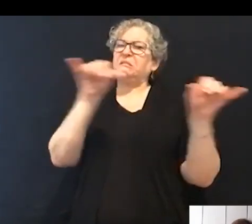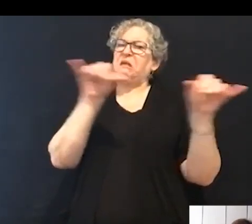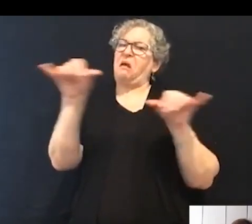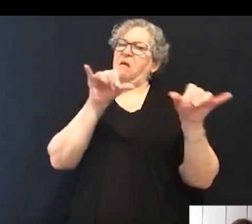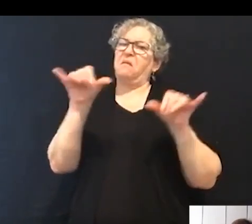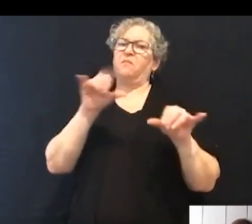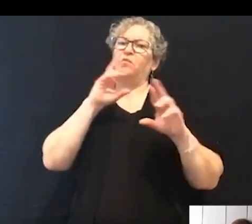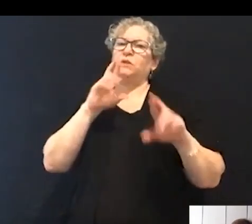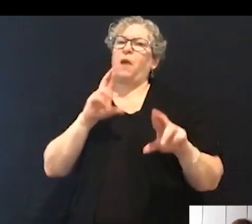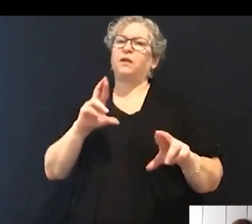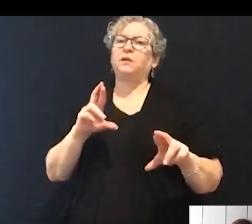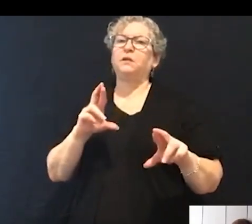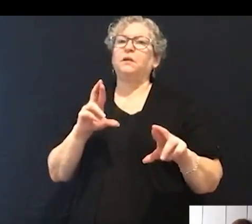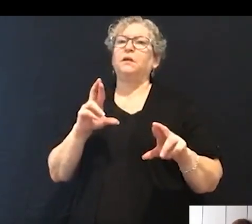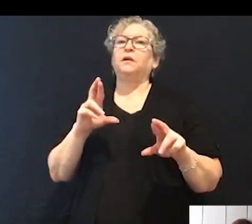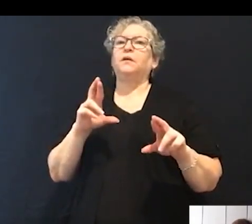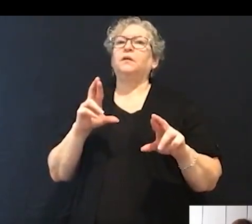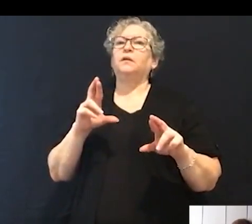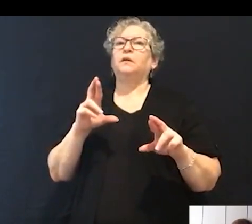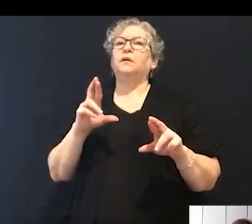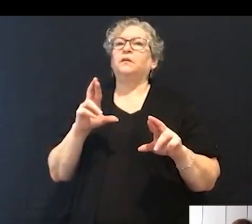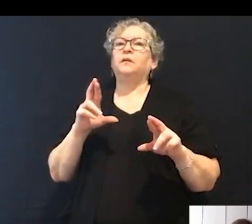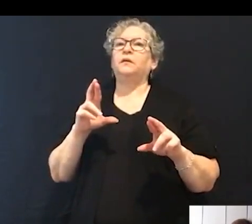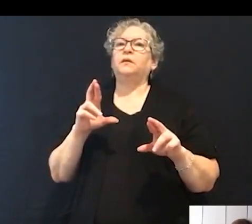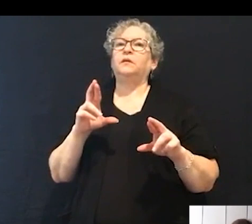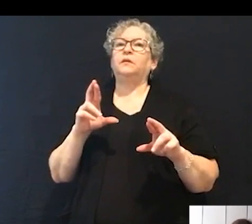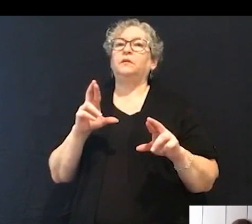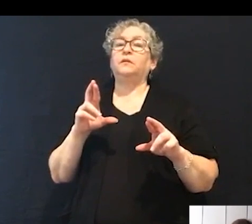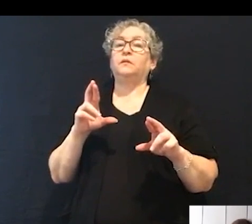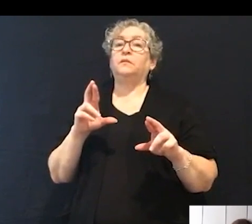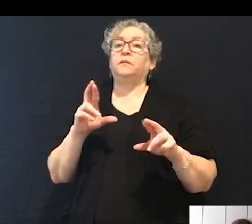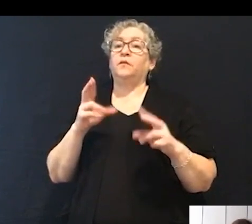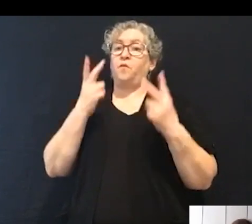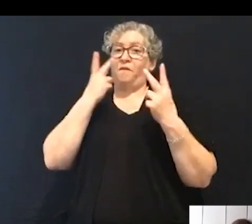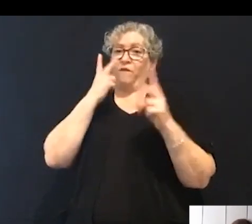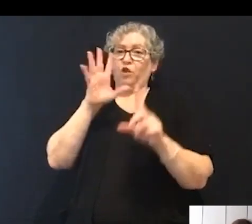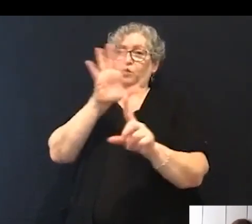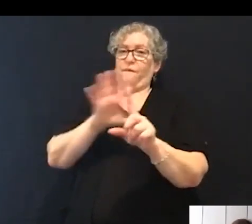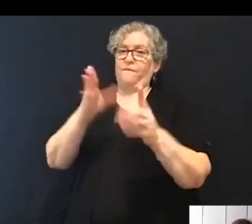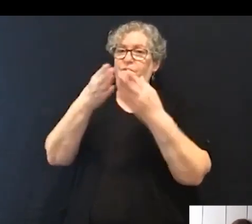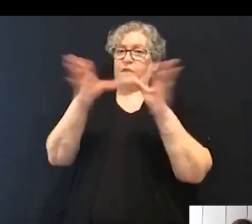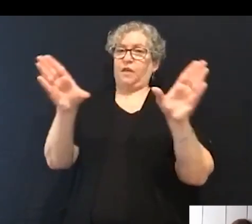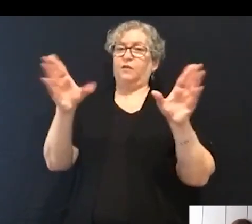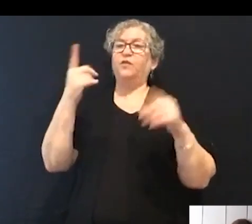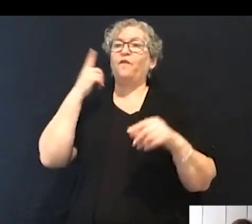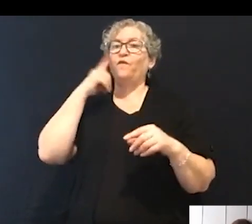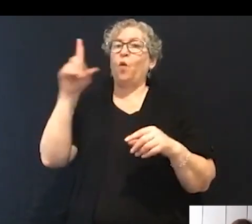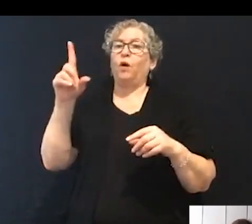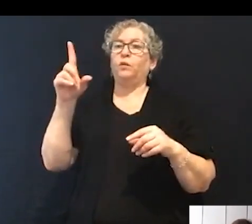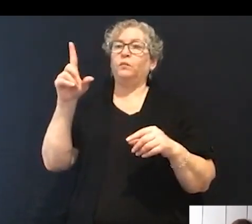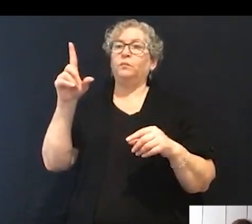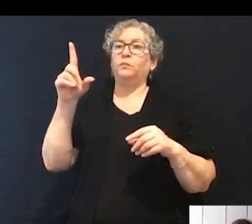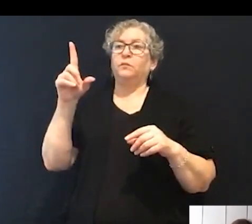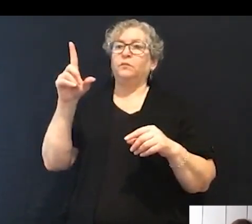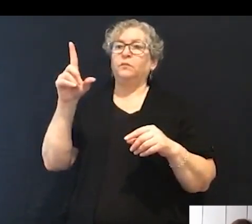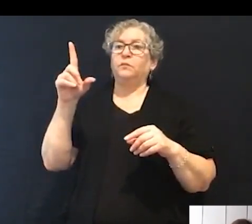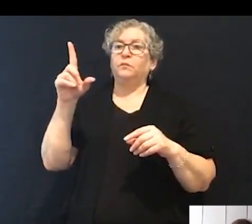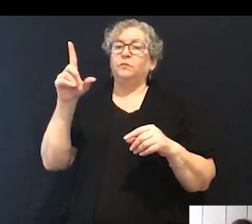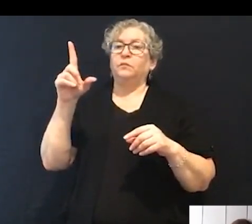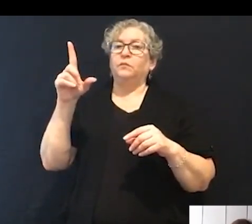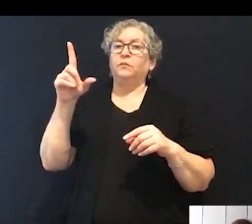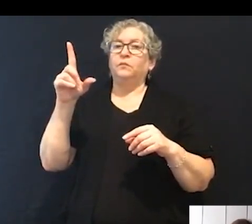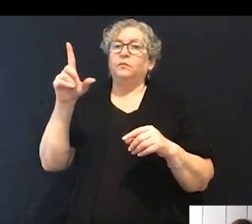in the visual field for the treated eye,